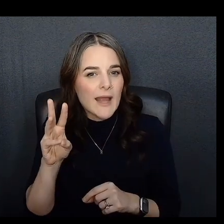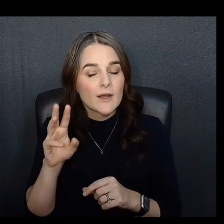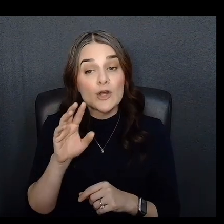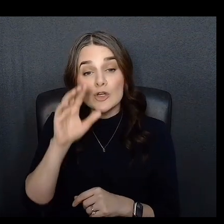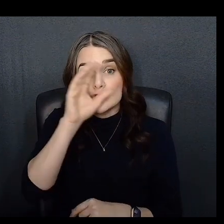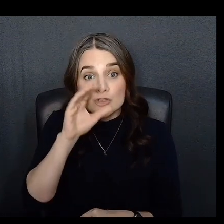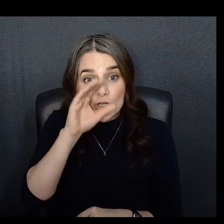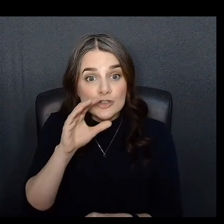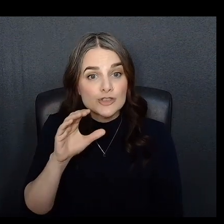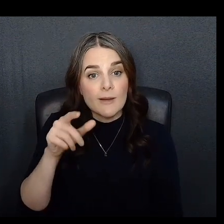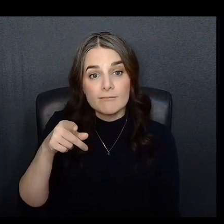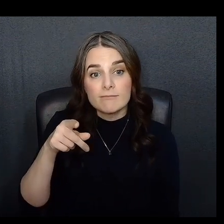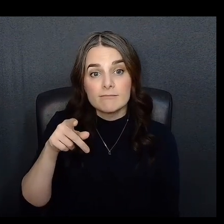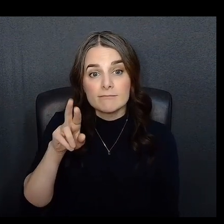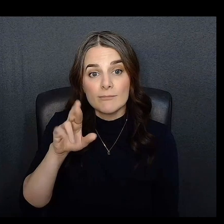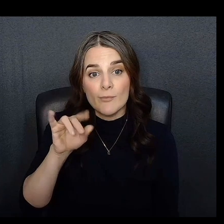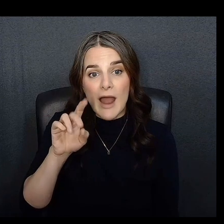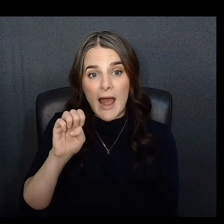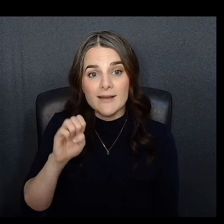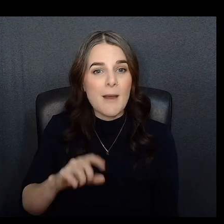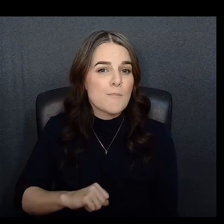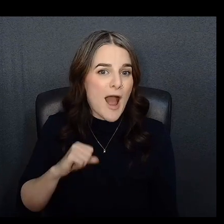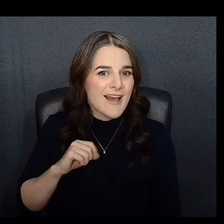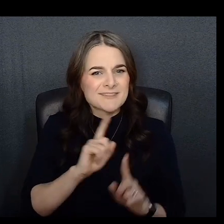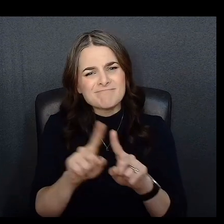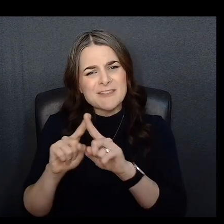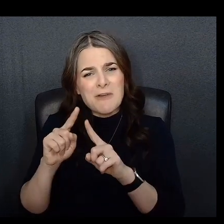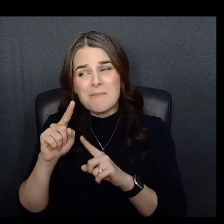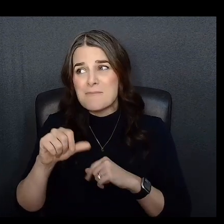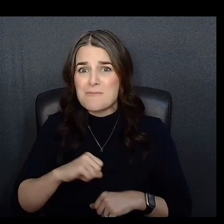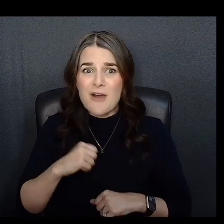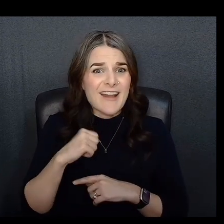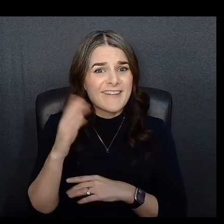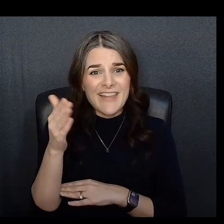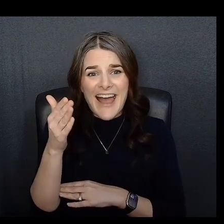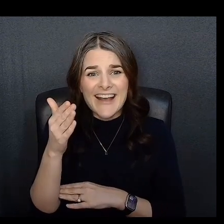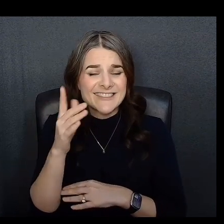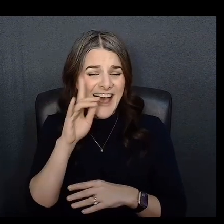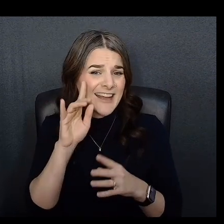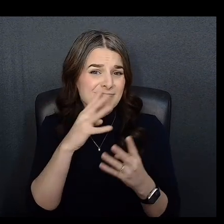that includes all kinds of different pride flags and identities there. That's a great place to get started